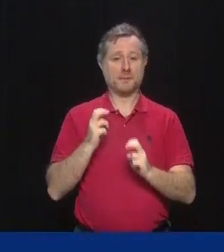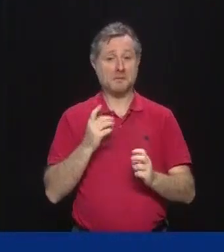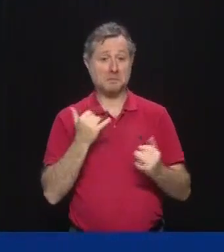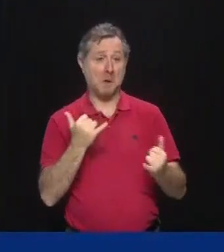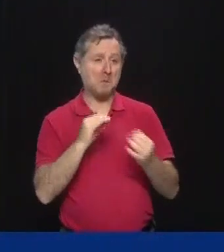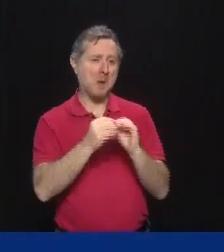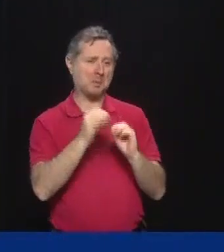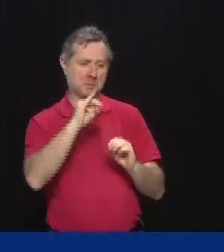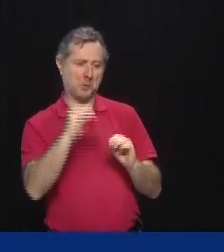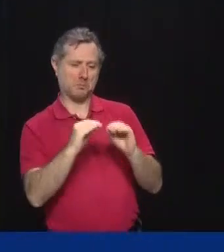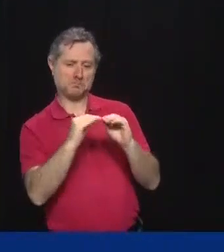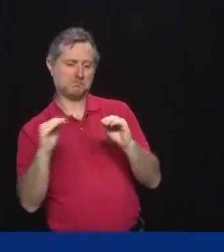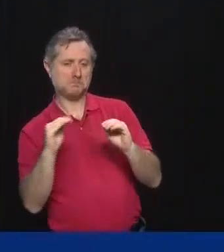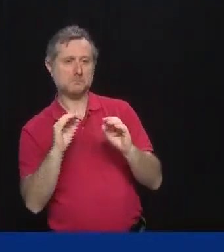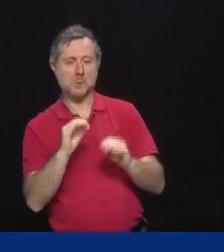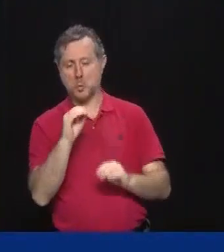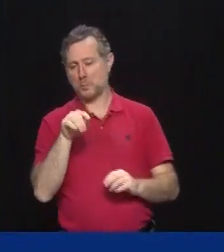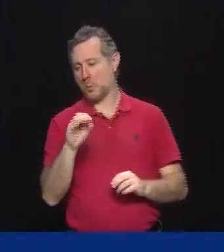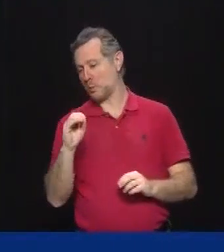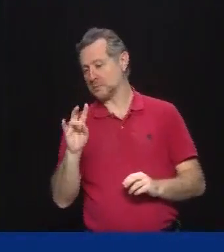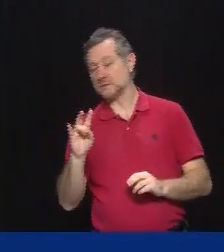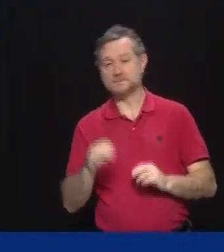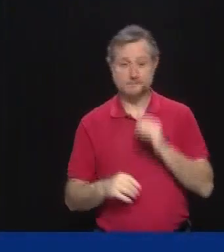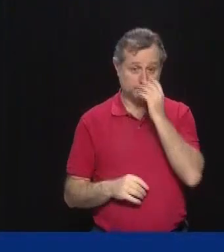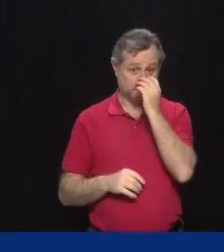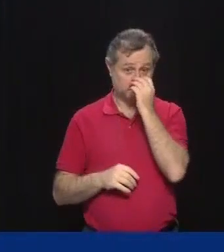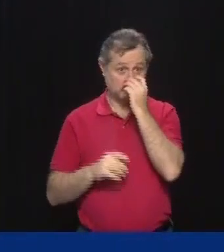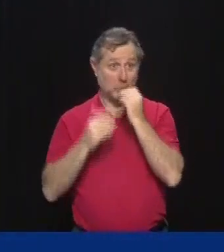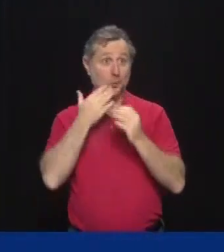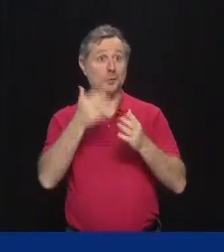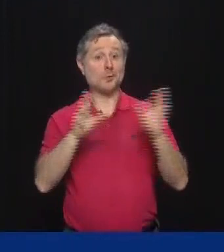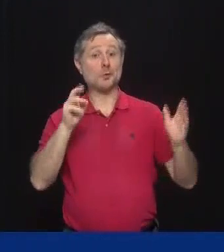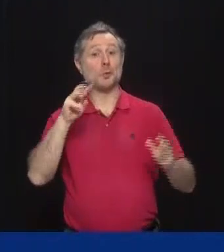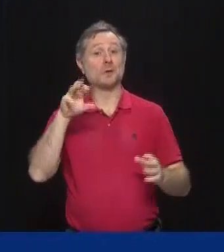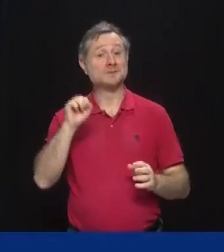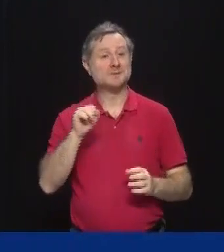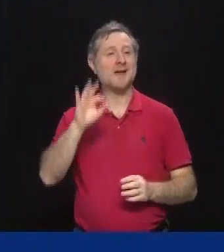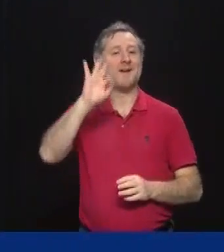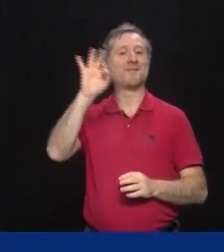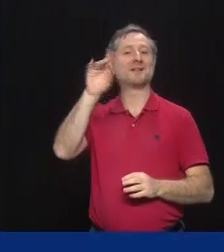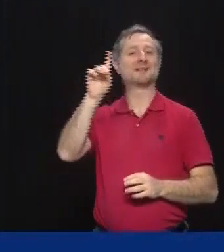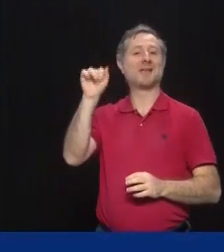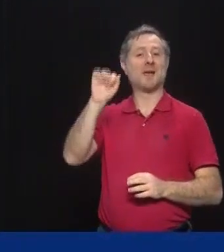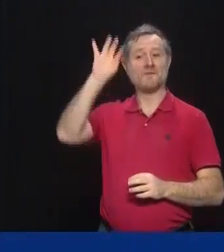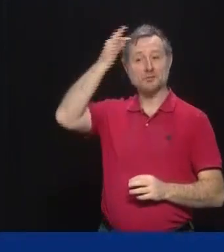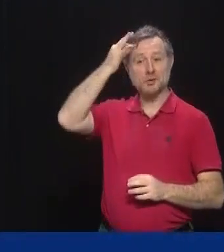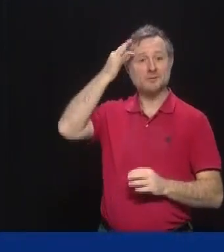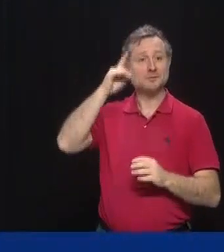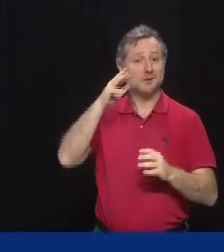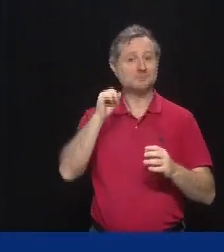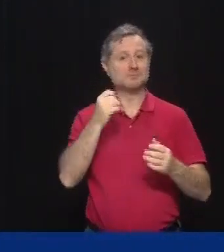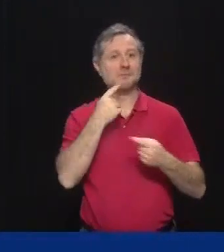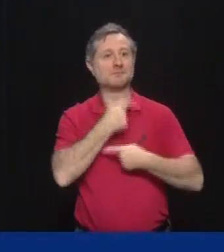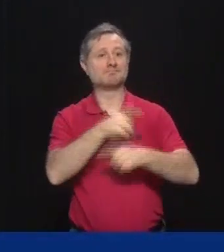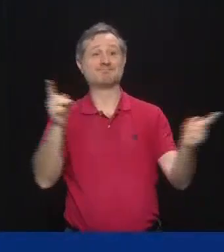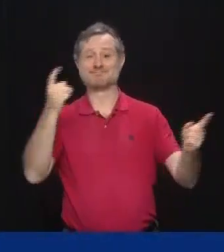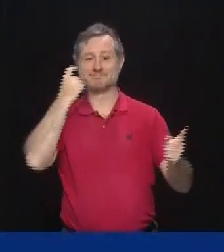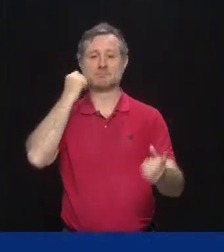BREAK THROUGH INFECTIONS, THOSE ARE NOT IN A BAD PLACE RIGHT NOW. I MENTIONED AT THE OUTSET GREAT